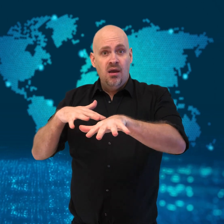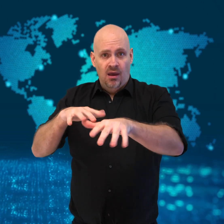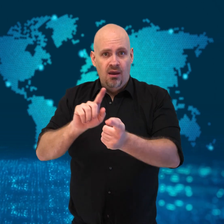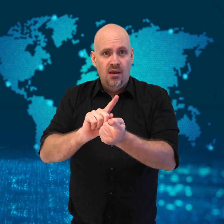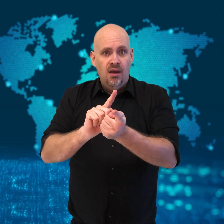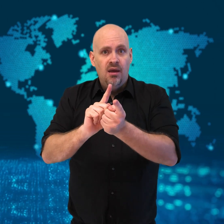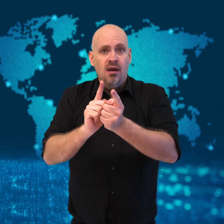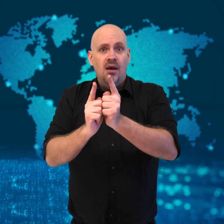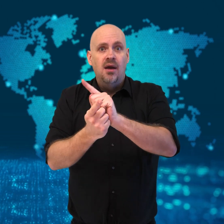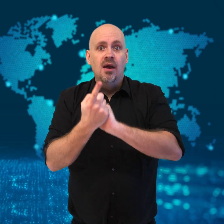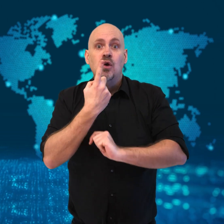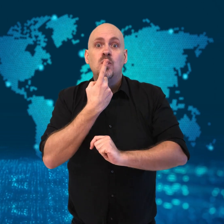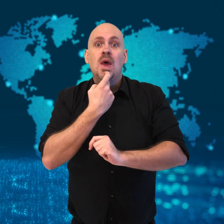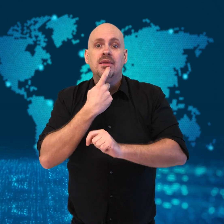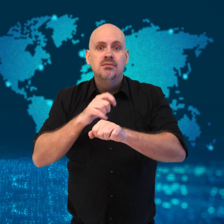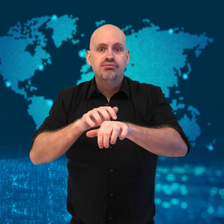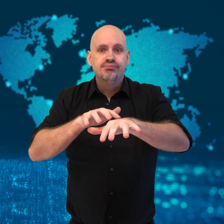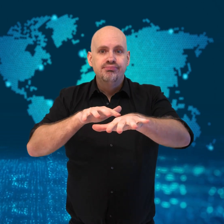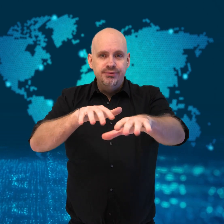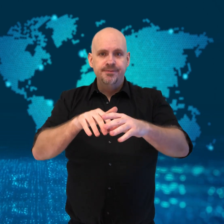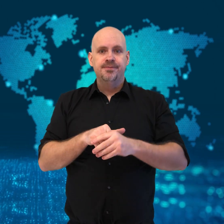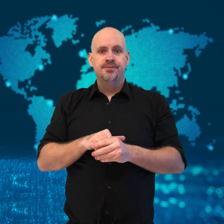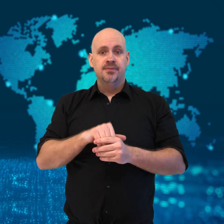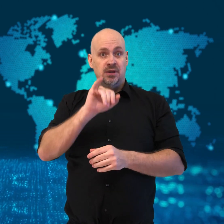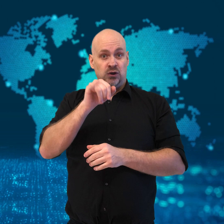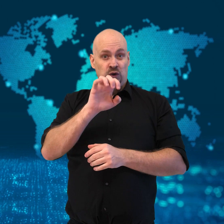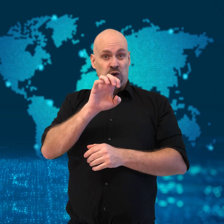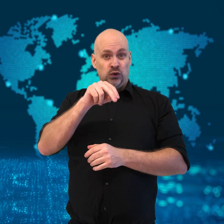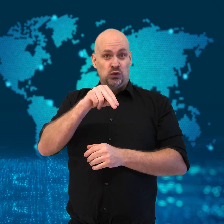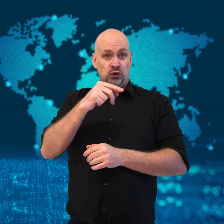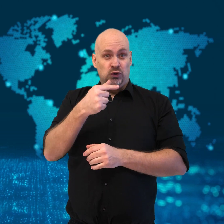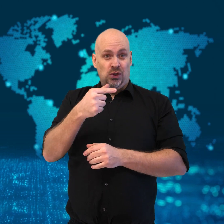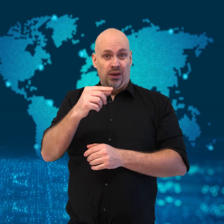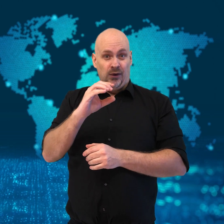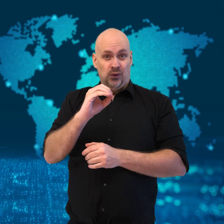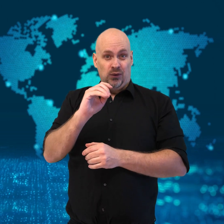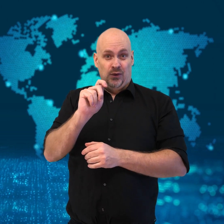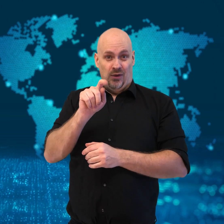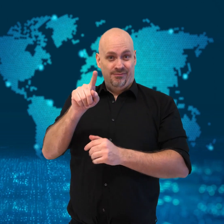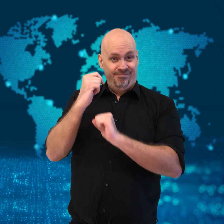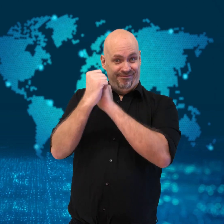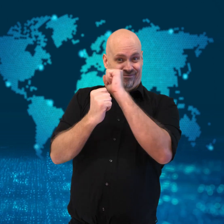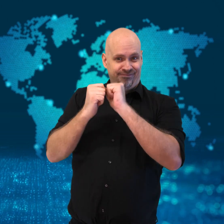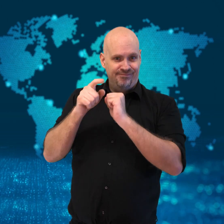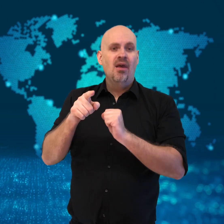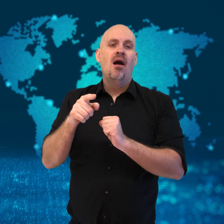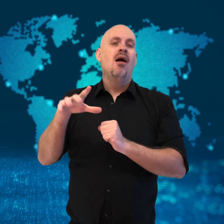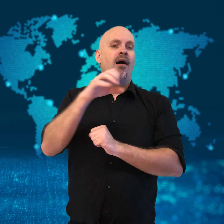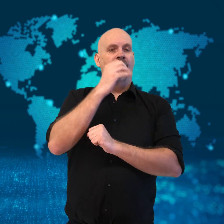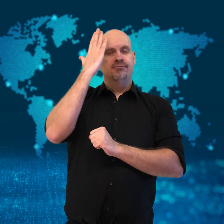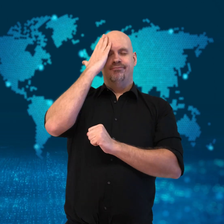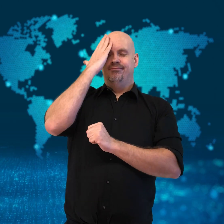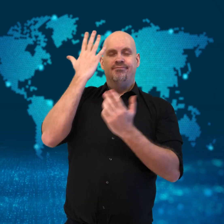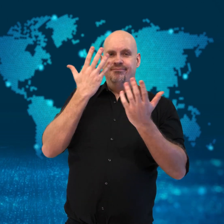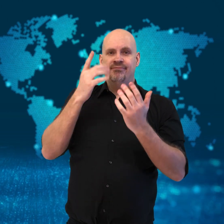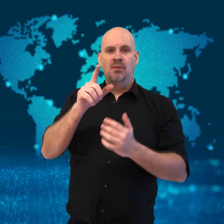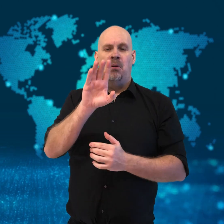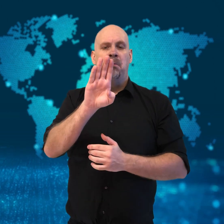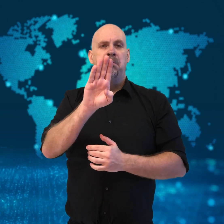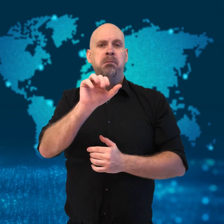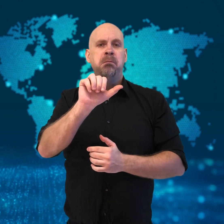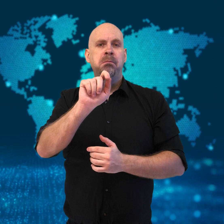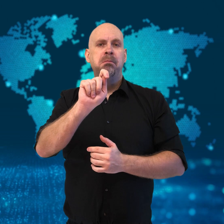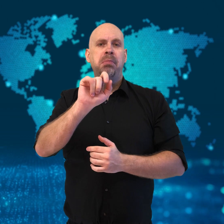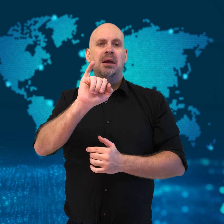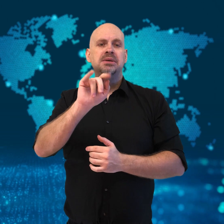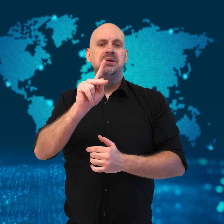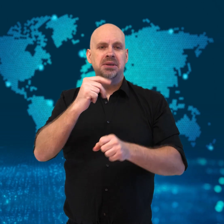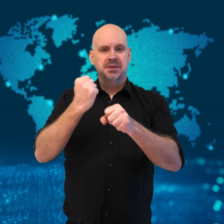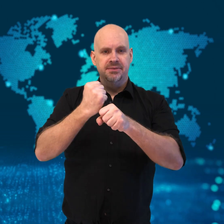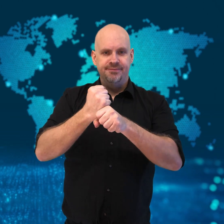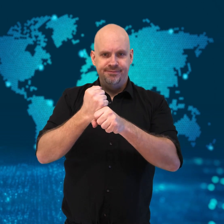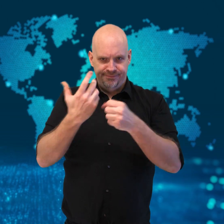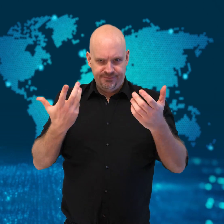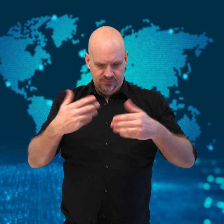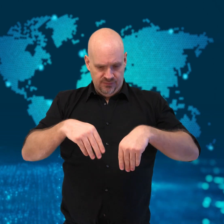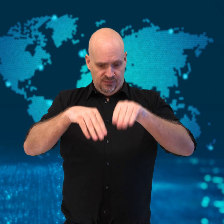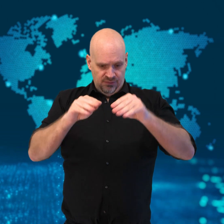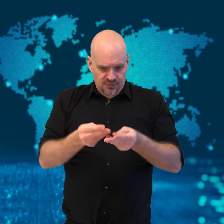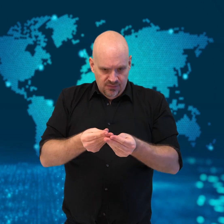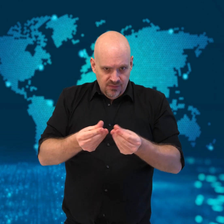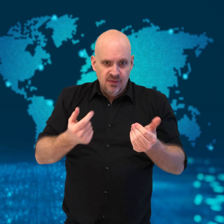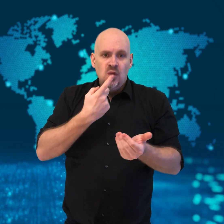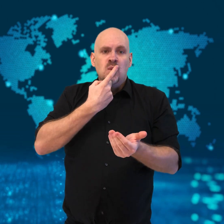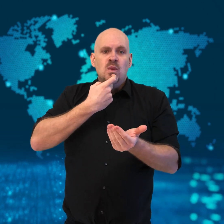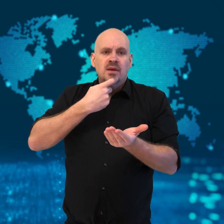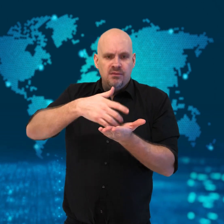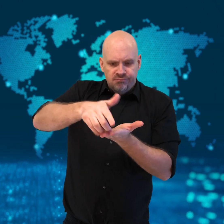which is an Indonesian technique of dyeing cloth with water-resistant wax.